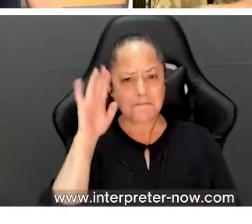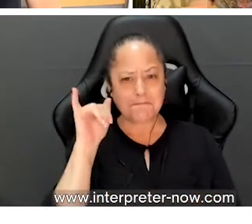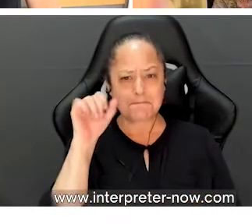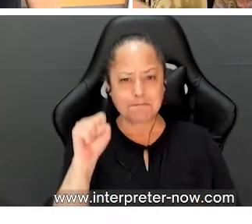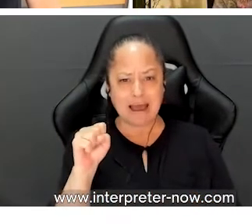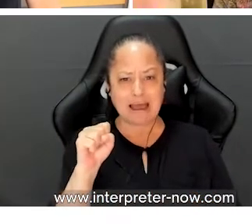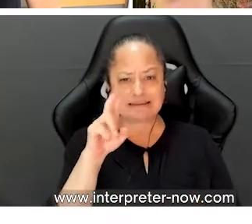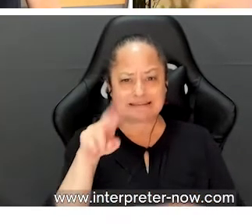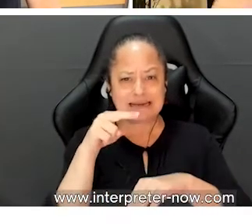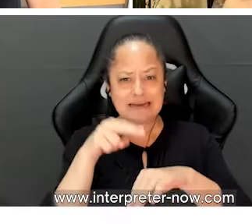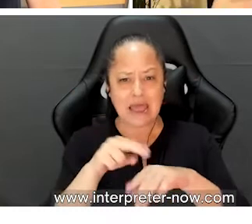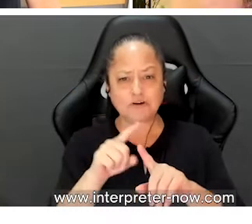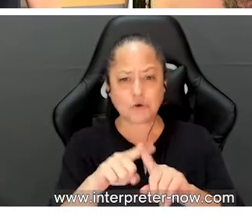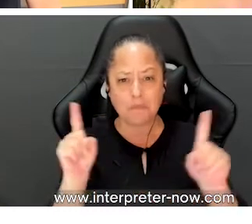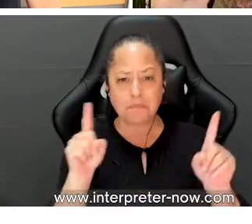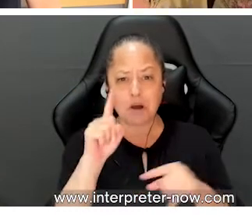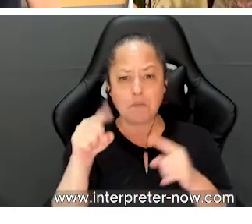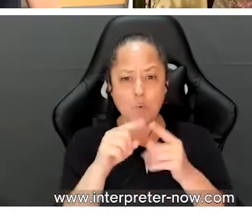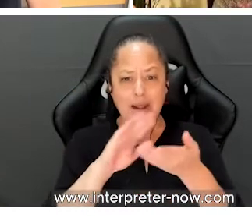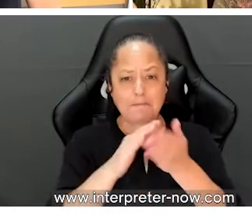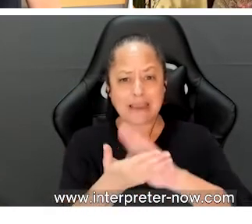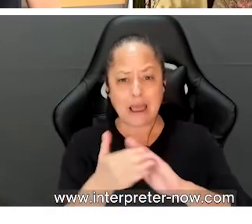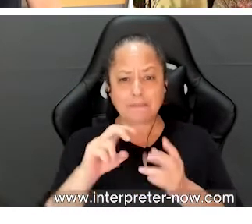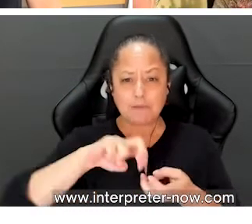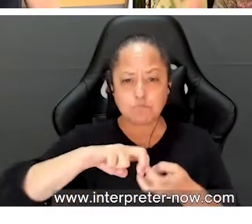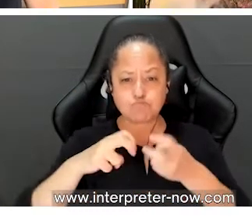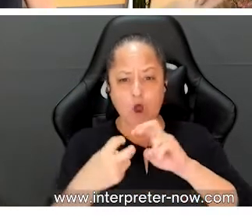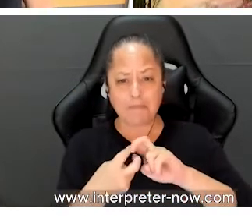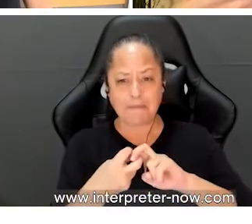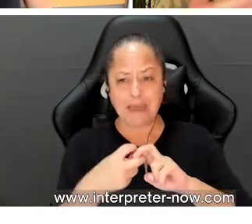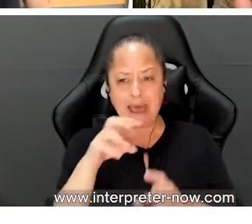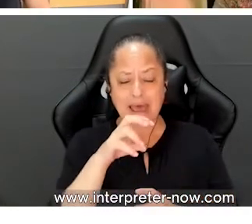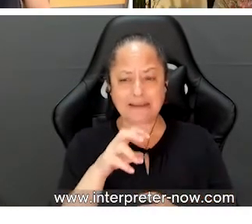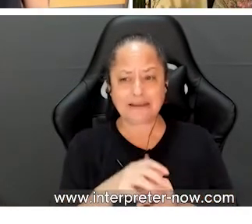But when it becomes problematic, it's in instances like this, where there are many different